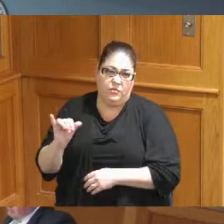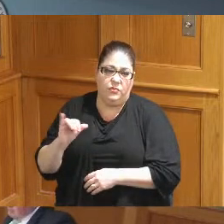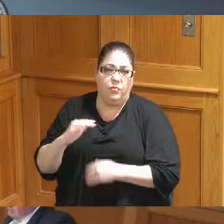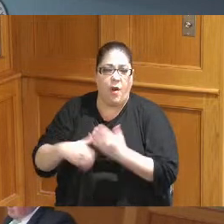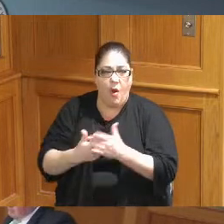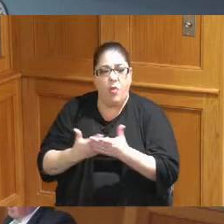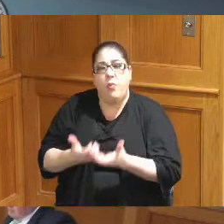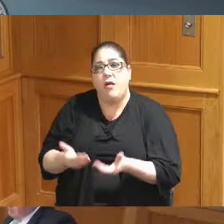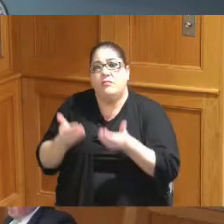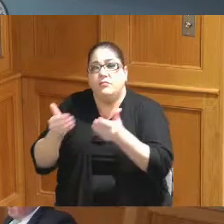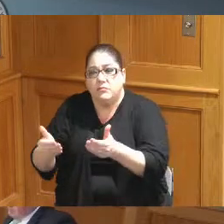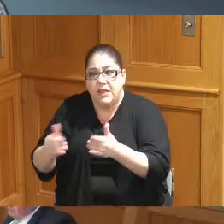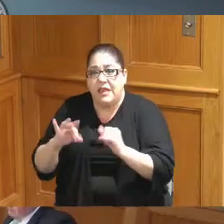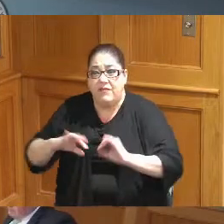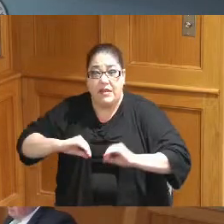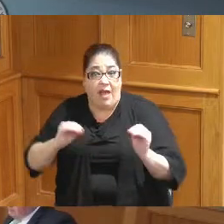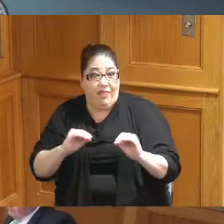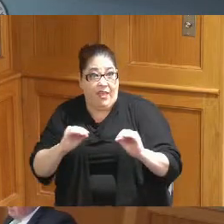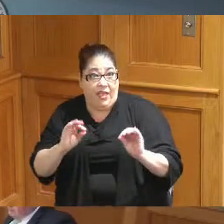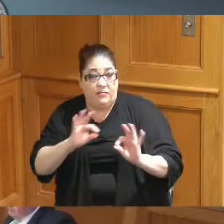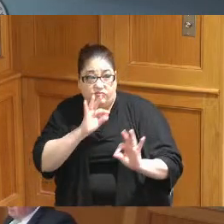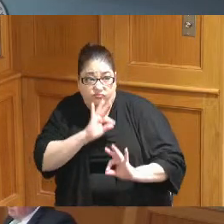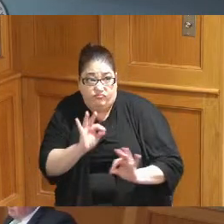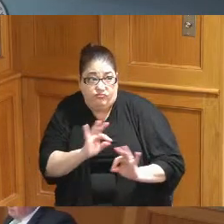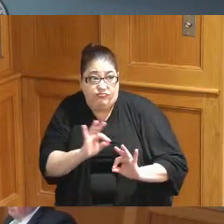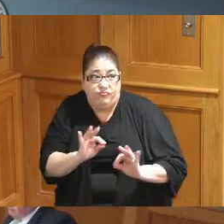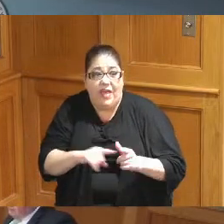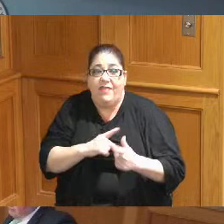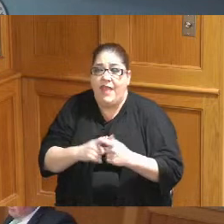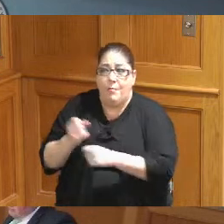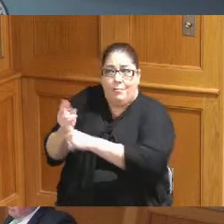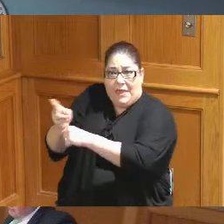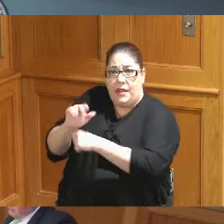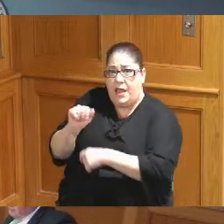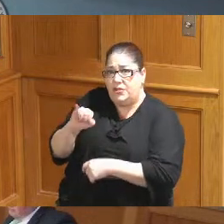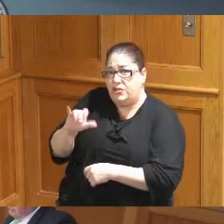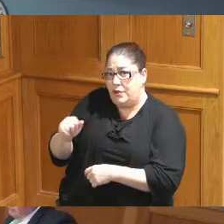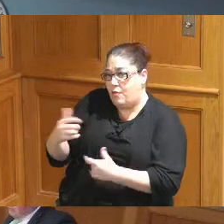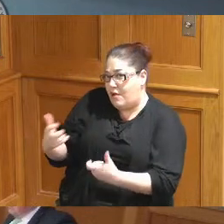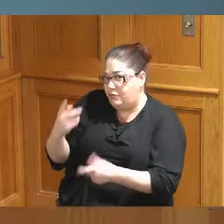you know if it's nothing we want to we want to beat out Asia if it's something that obviously